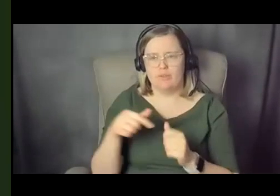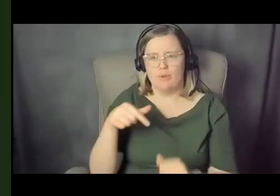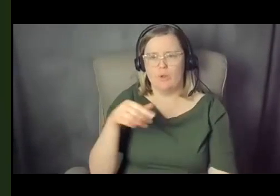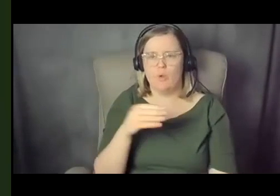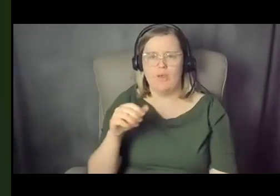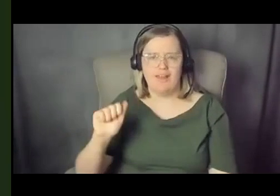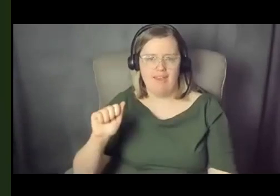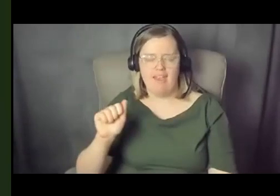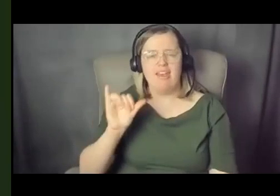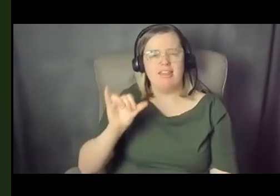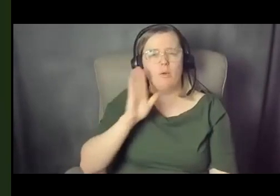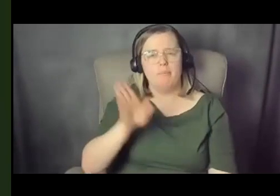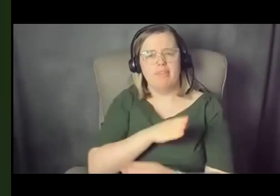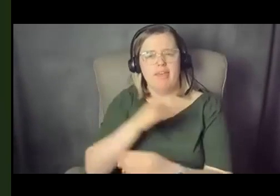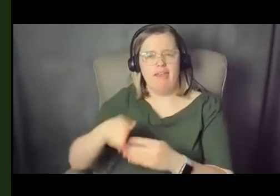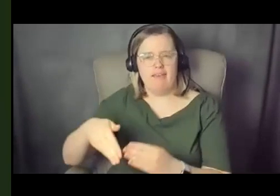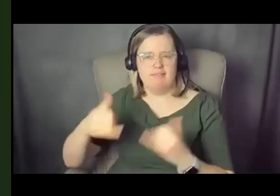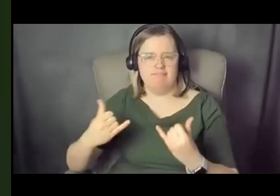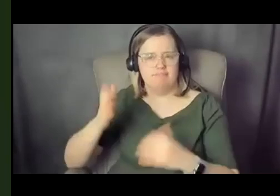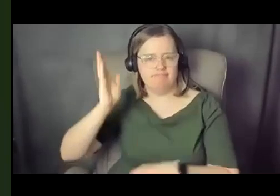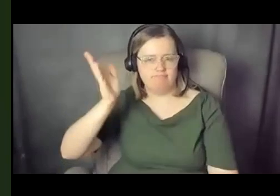At the end of the presentation, currently all of our attendees